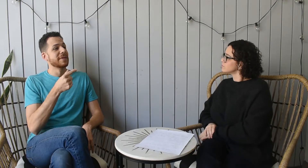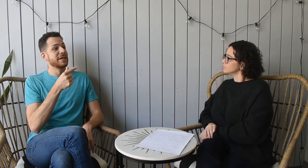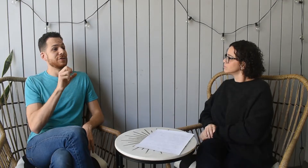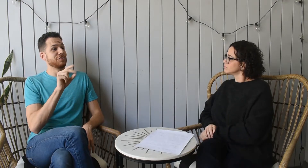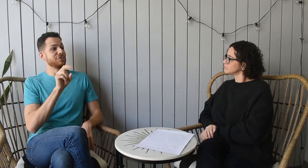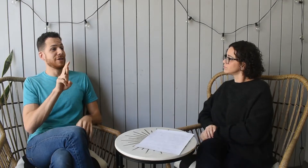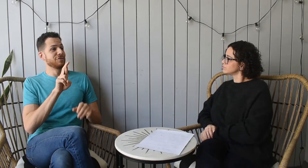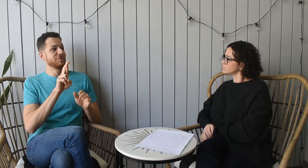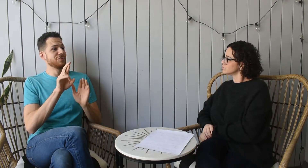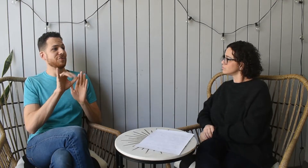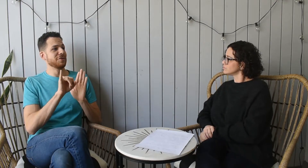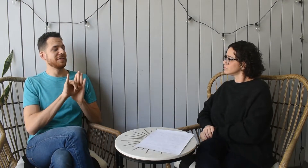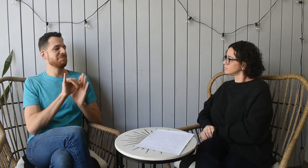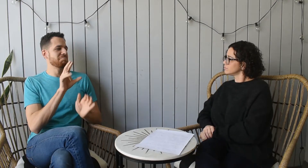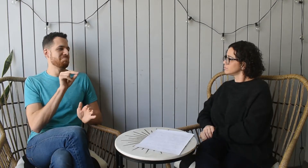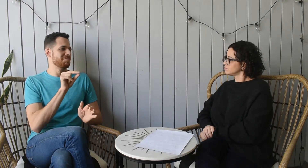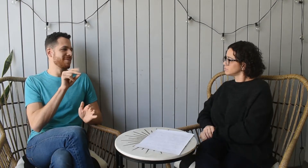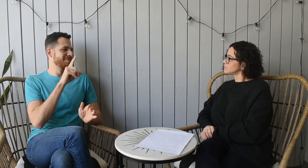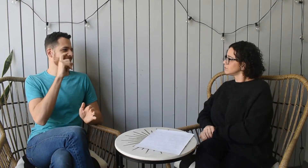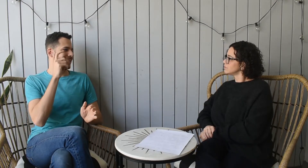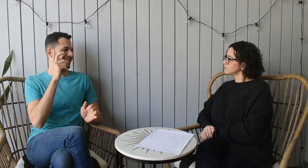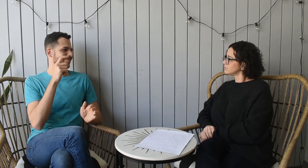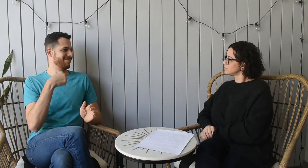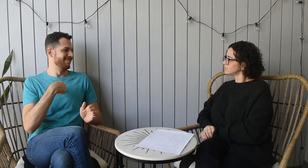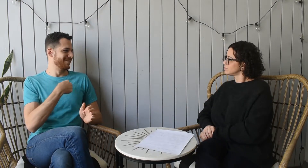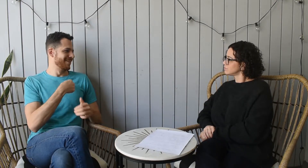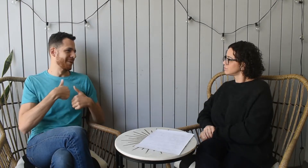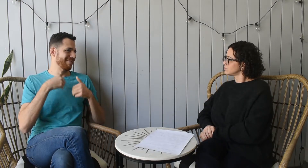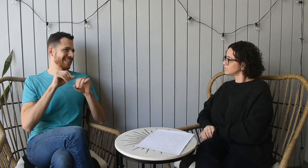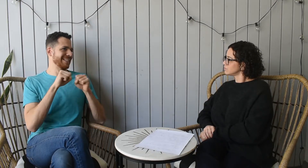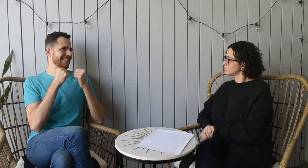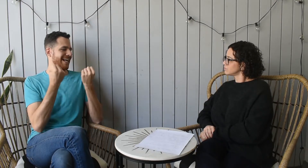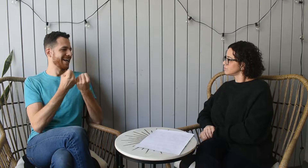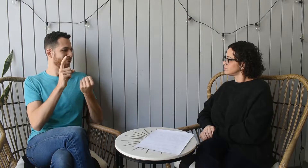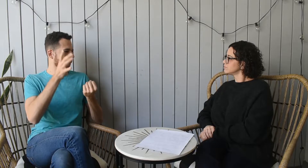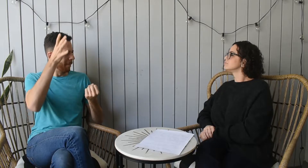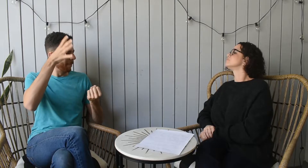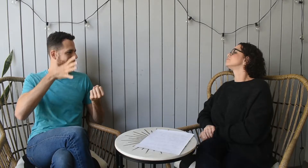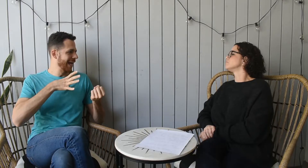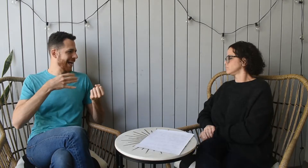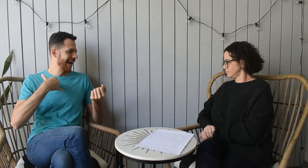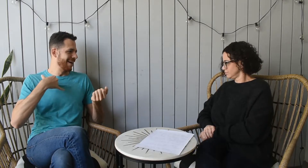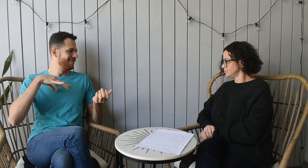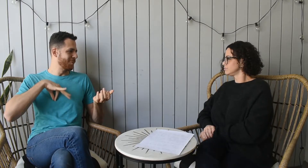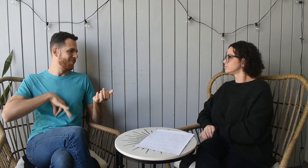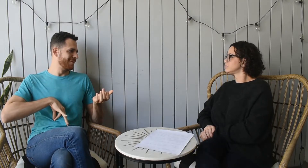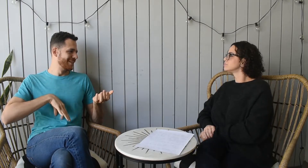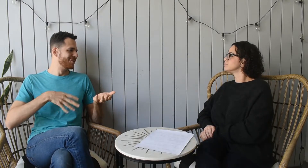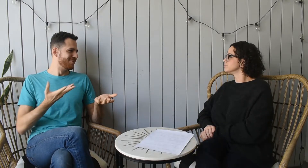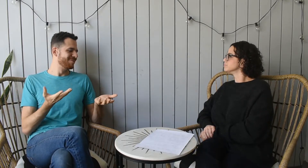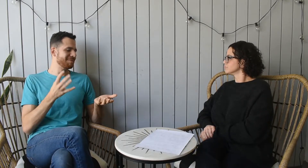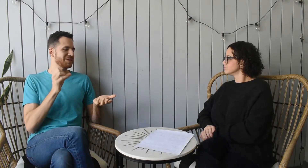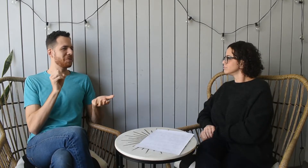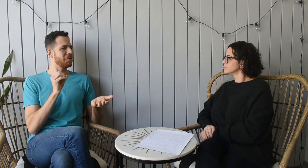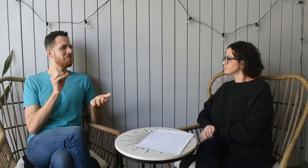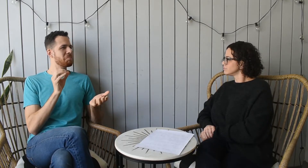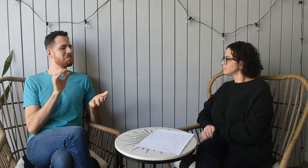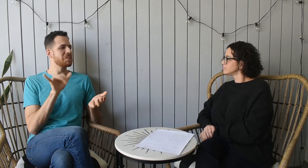Gender Identity, no. Because we have systemic male privilege.